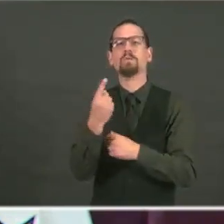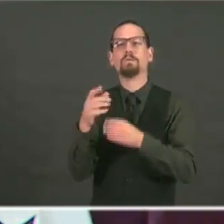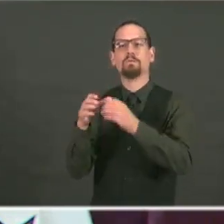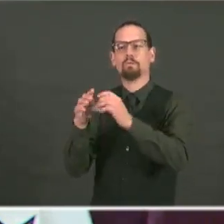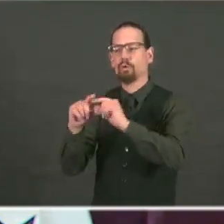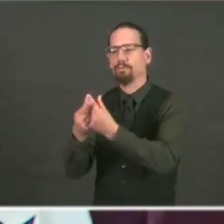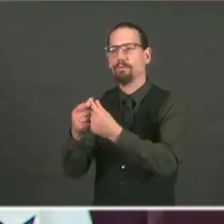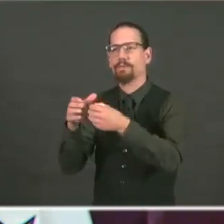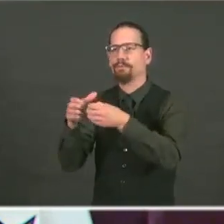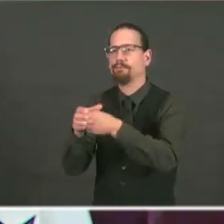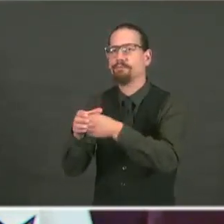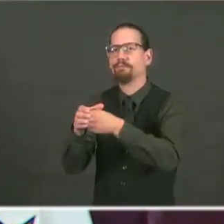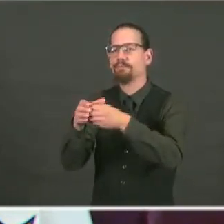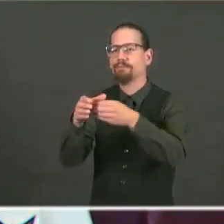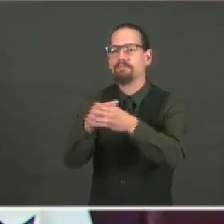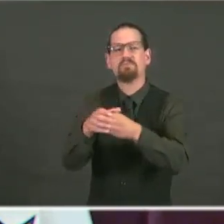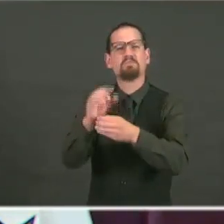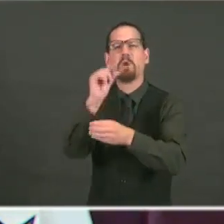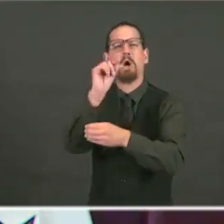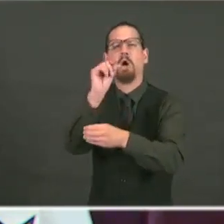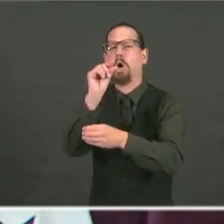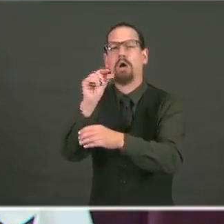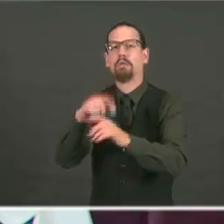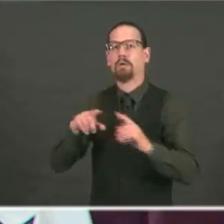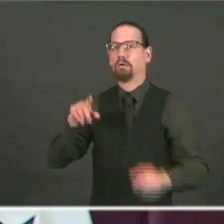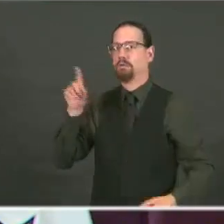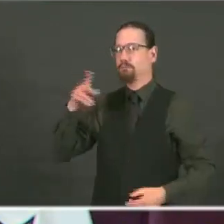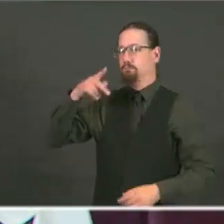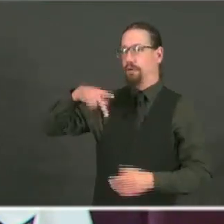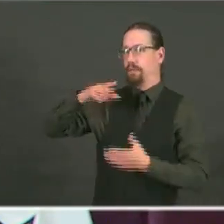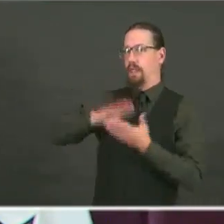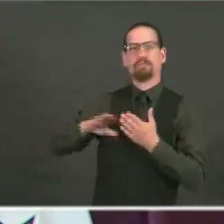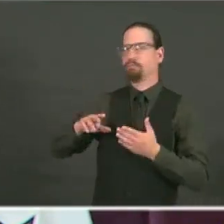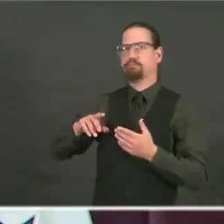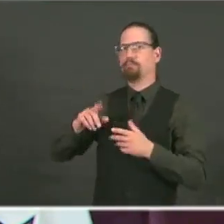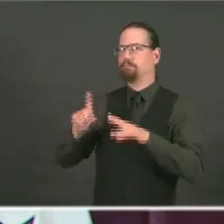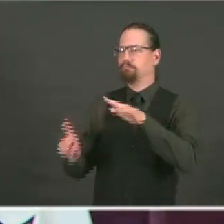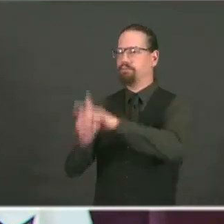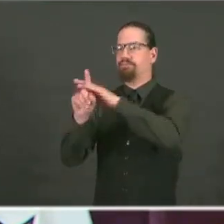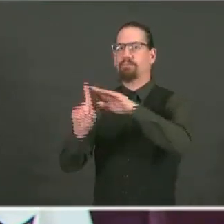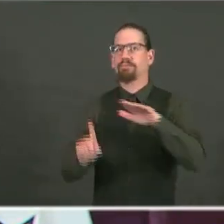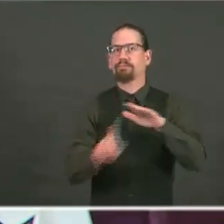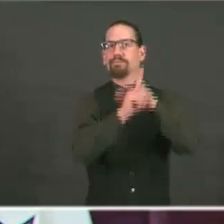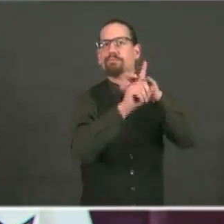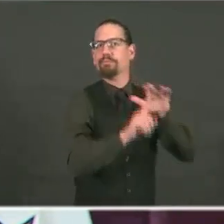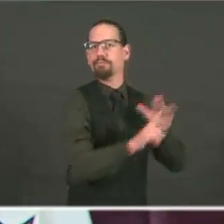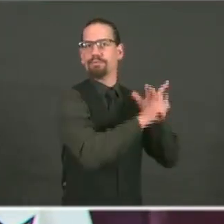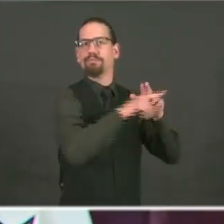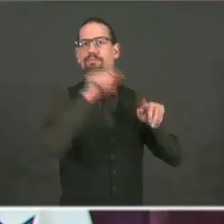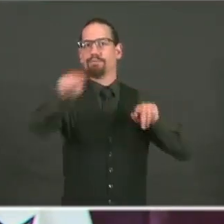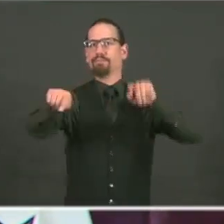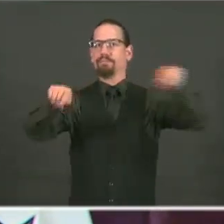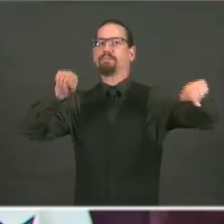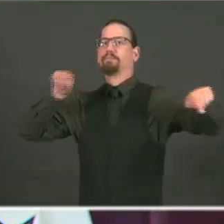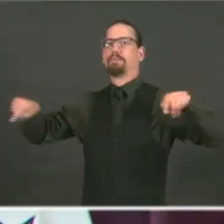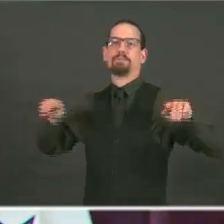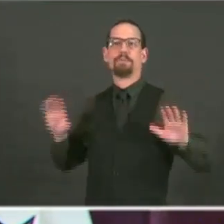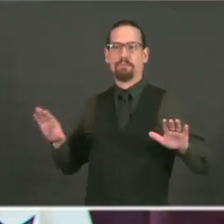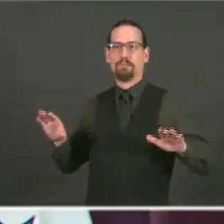MORE ISOLATED THAN AT PROVIDENCE COLLEGE WHERE WE HAD A CLUSTER WE HAVE NOT NEEDED THE SAME